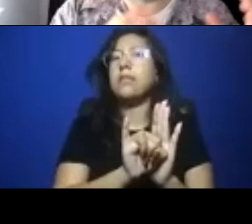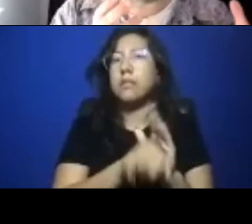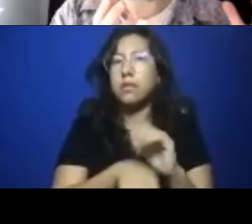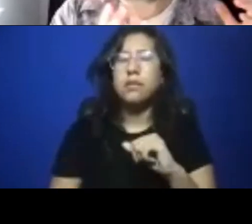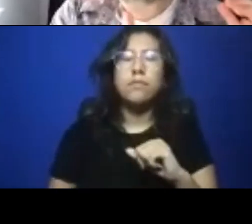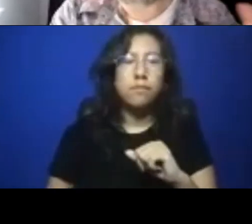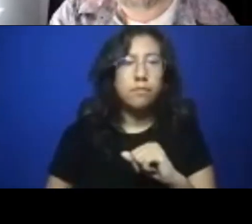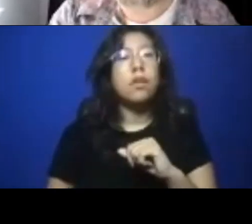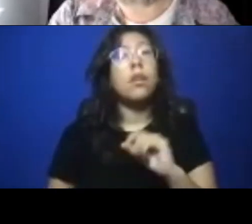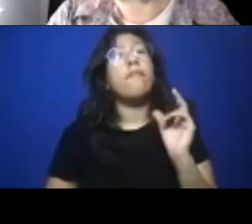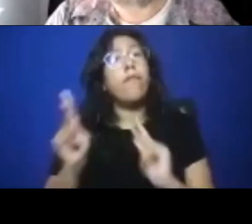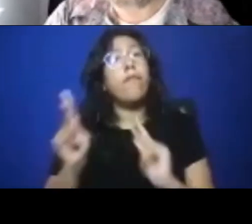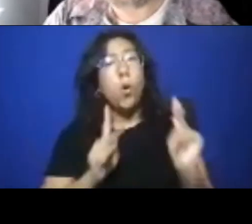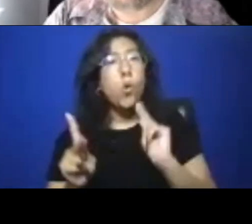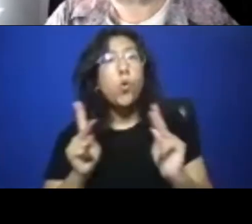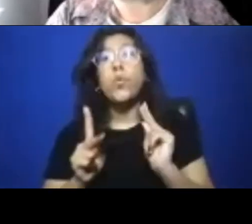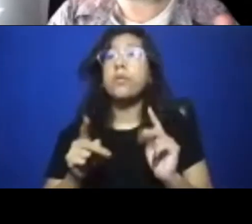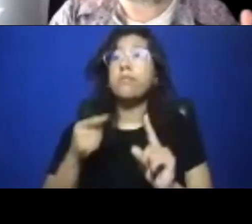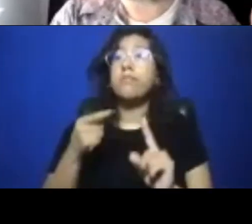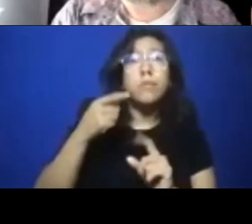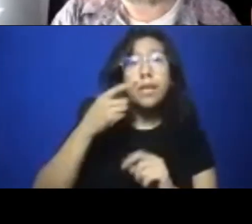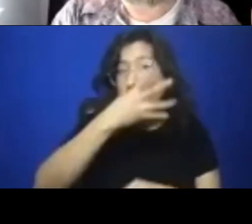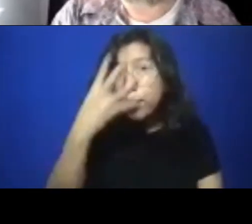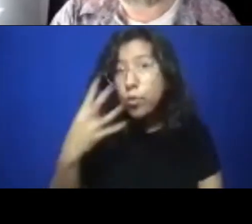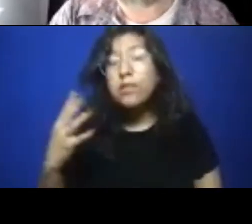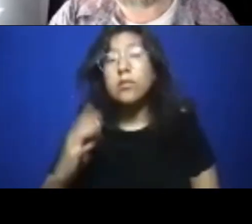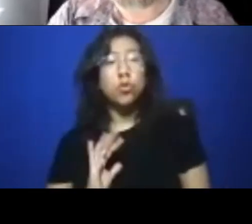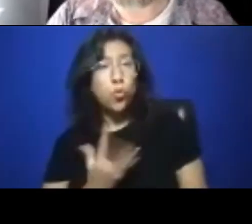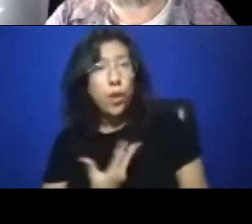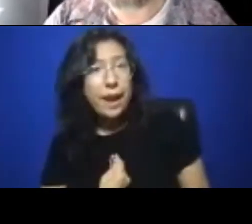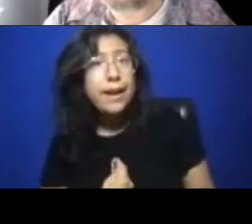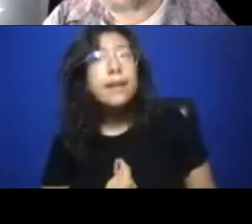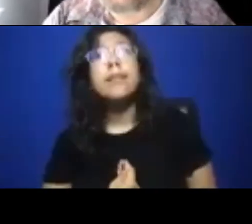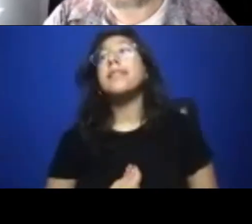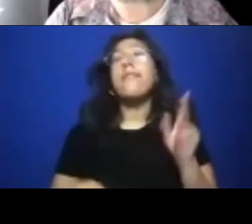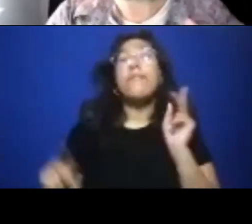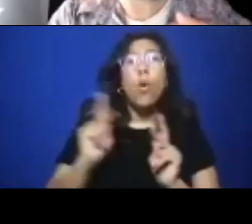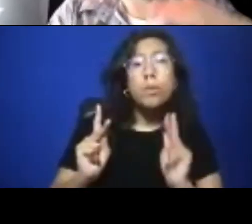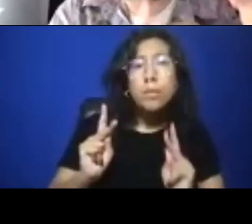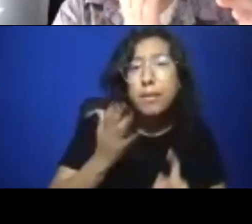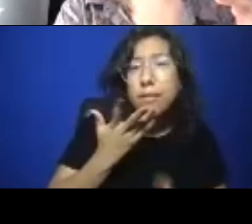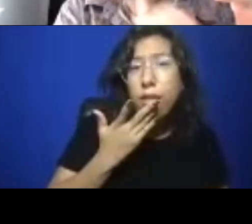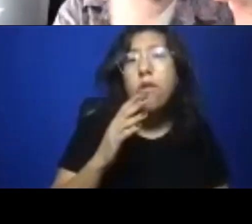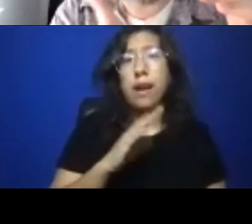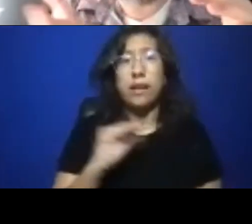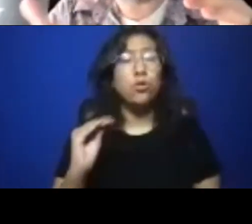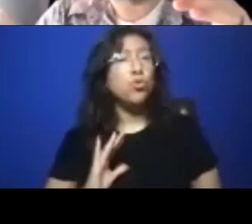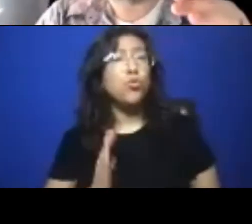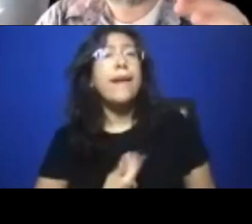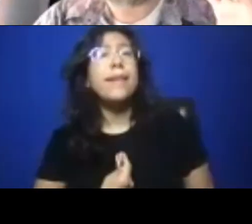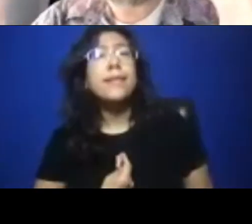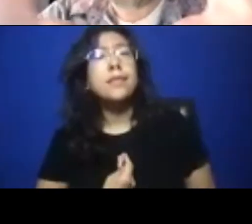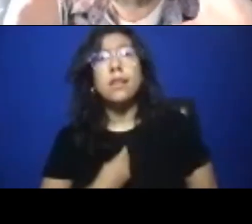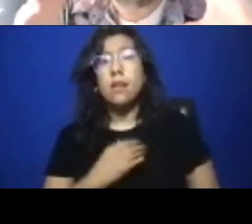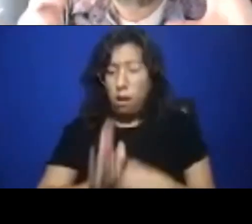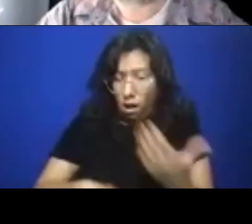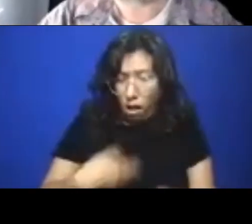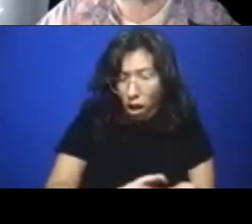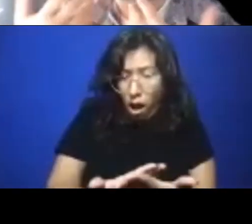when folks are immigrants and trans, when folks are people of color and trans. When all of those things add up,